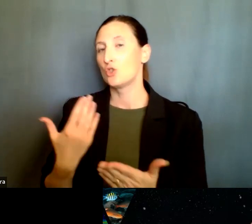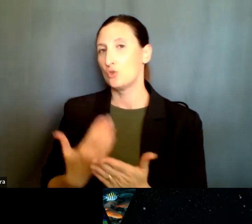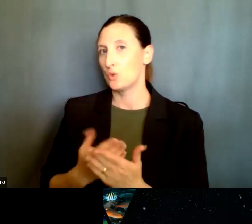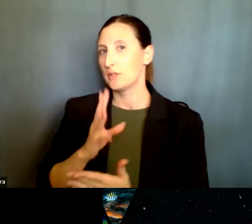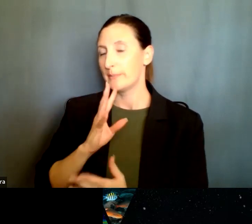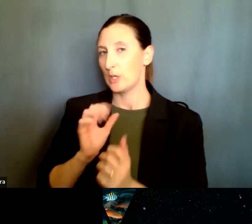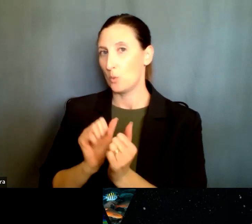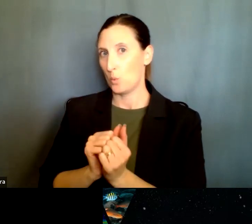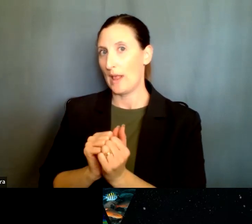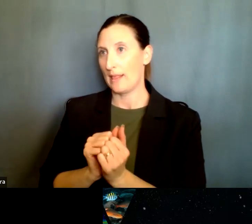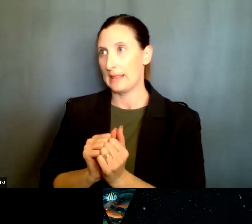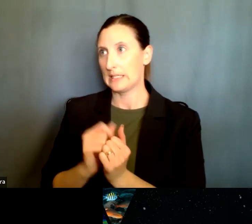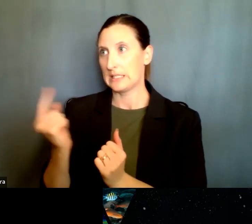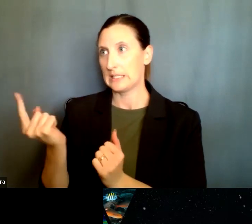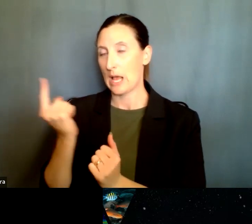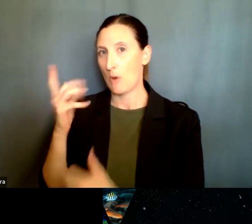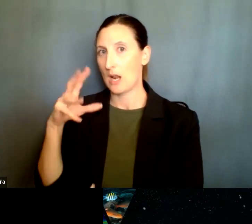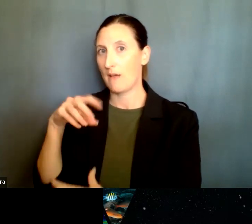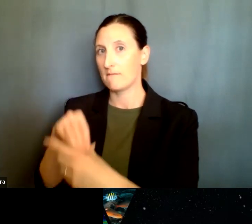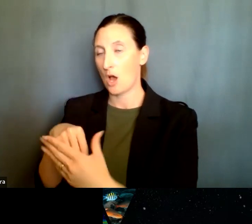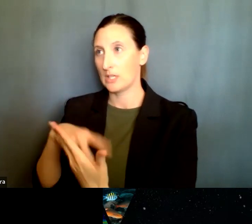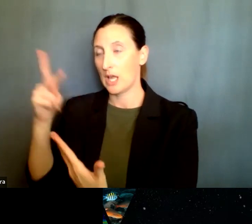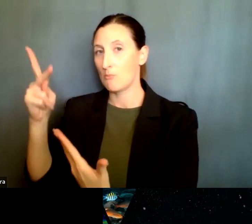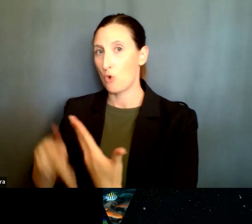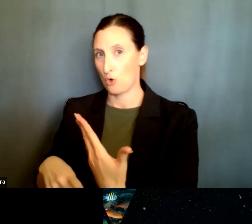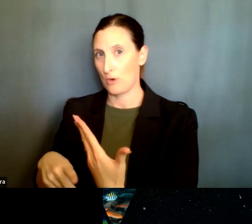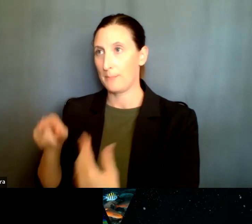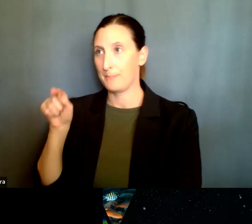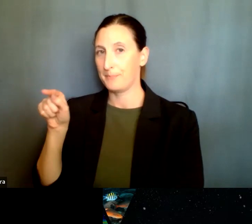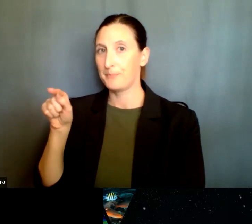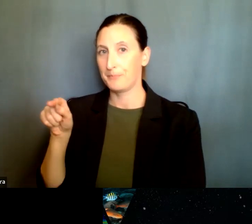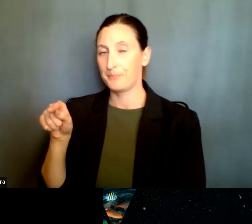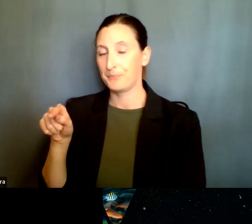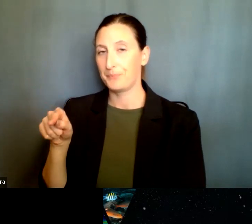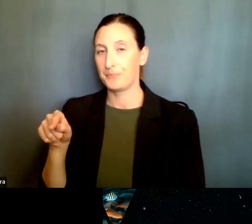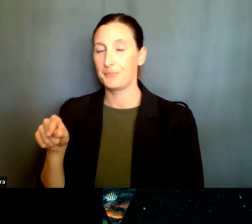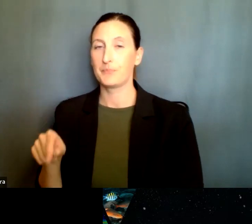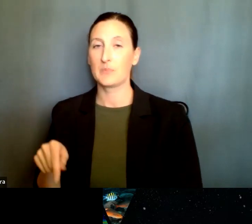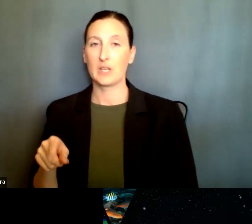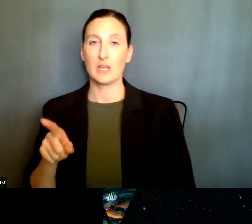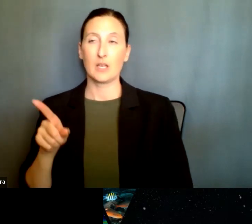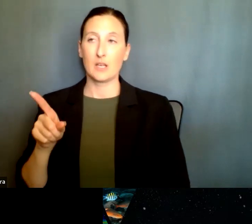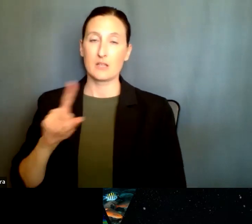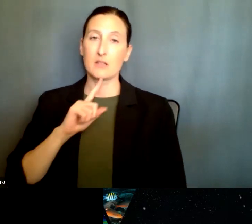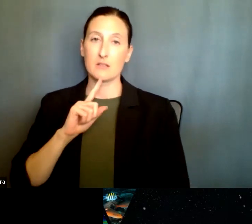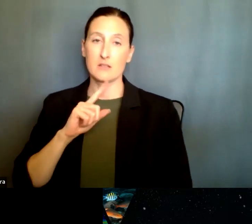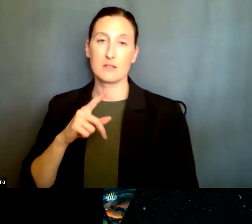relevant program director in a division in physics who actually works on this and they would be able to tell you.